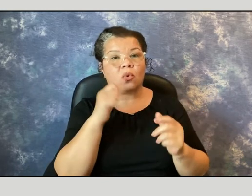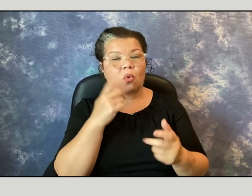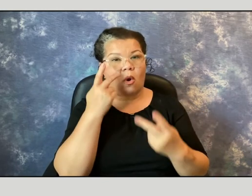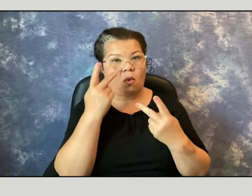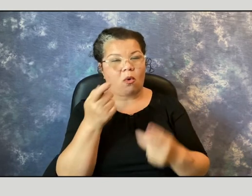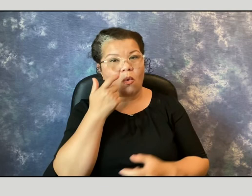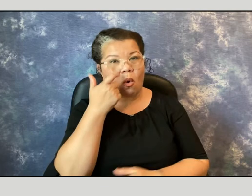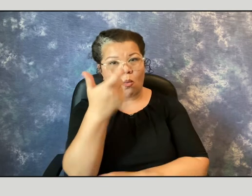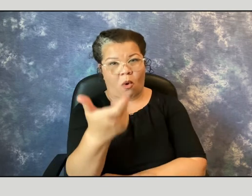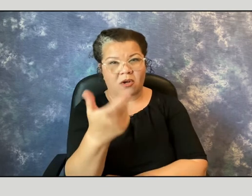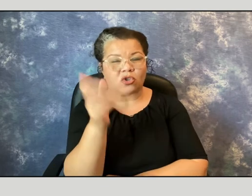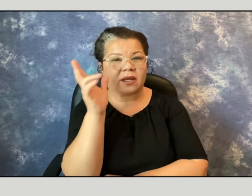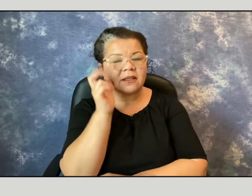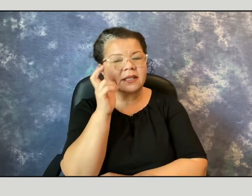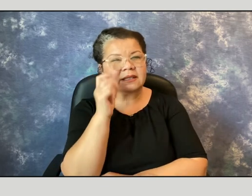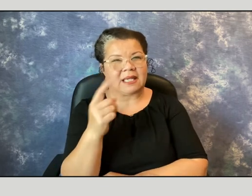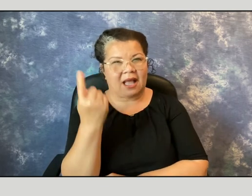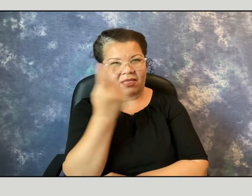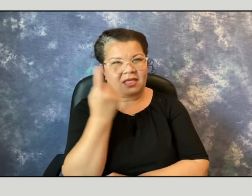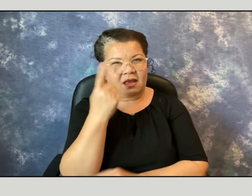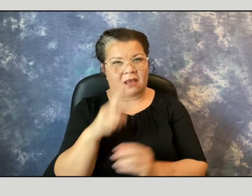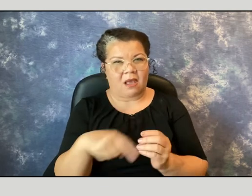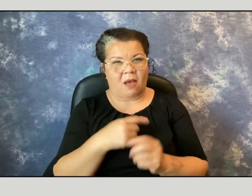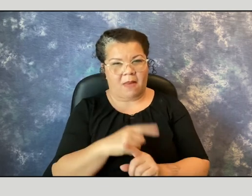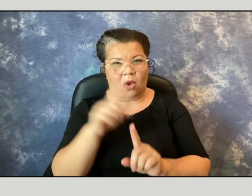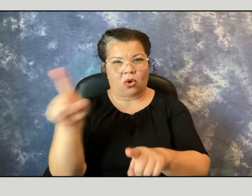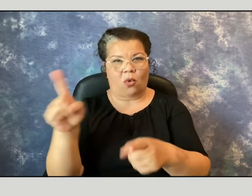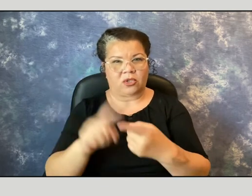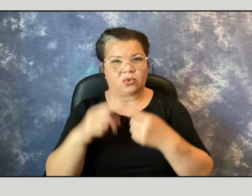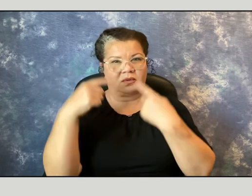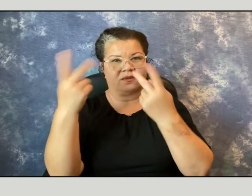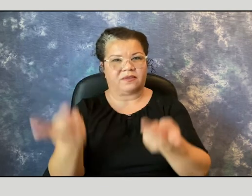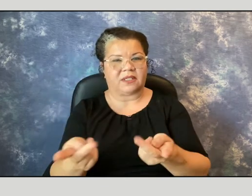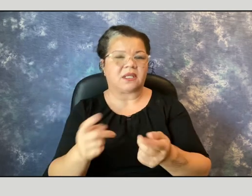and thinking about going to Puerto Rico, maybe they're not Puerto Rican themselves,